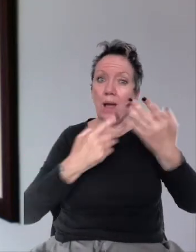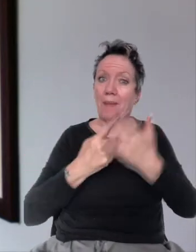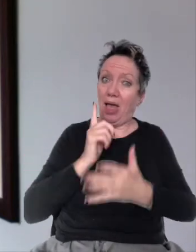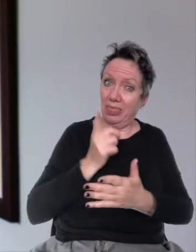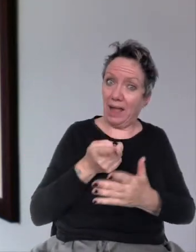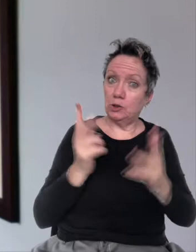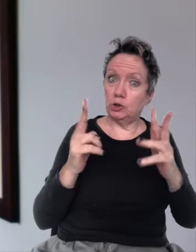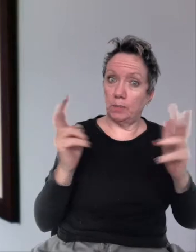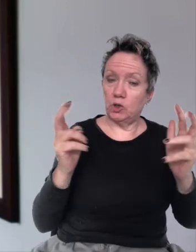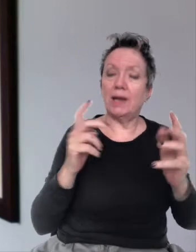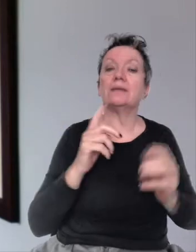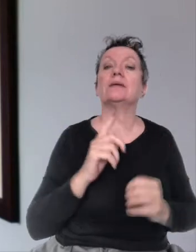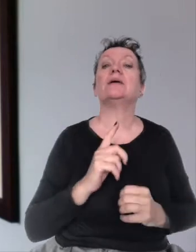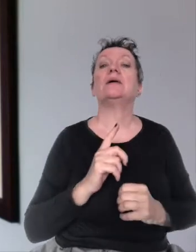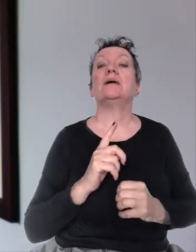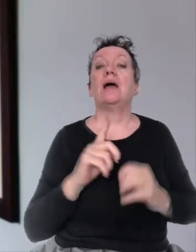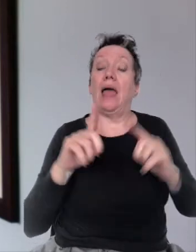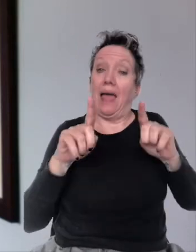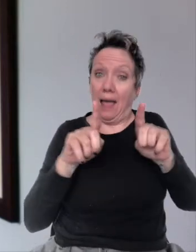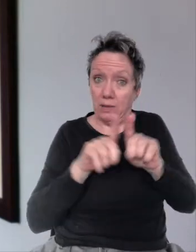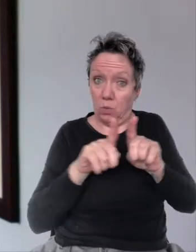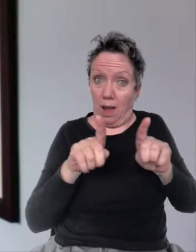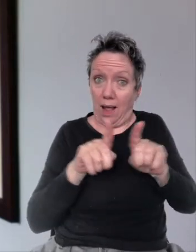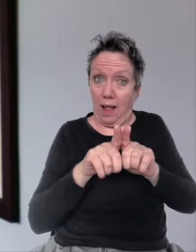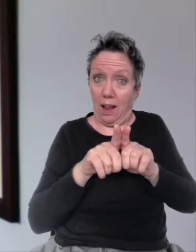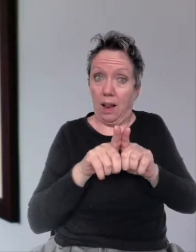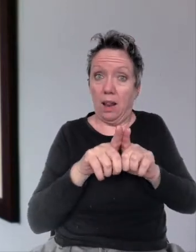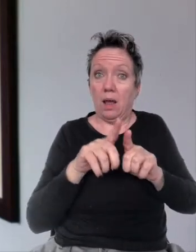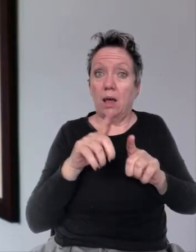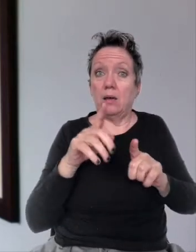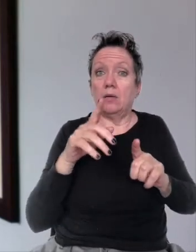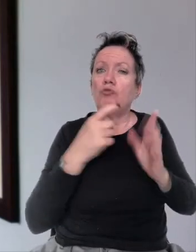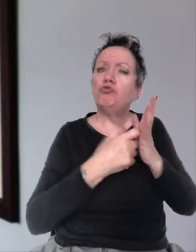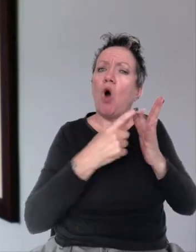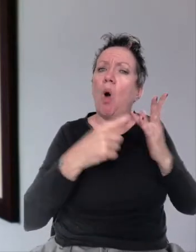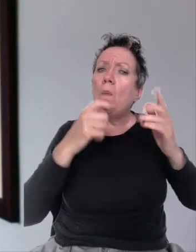I mean, it's interesting hearing, uh, from, from you Rob, but similarly, that